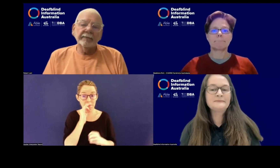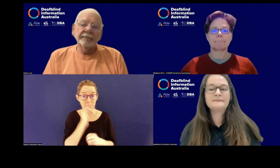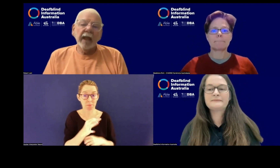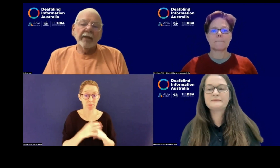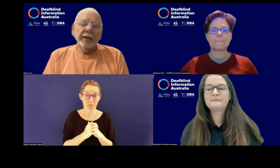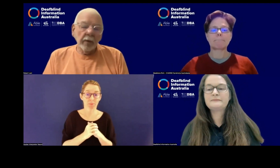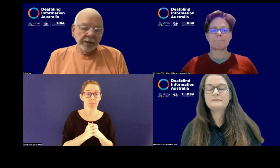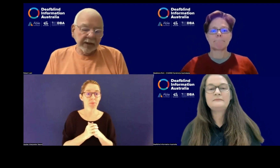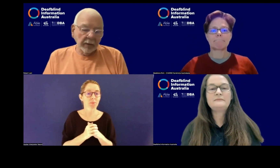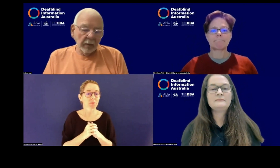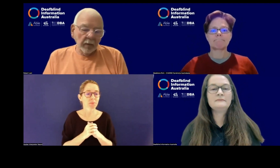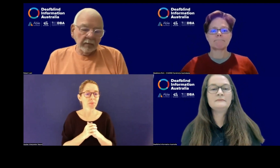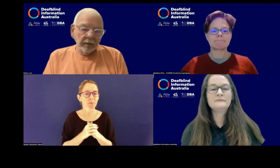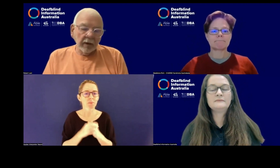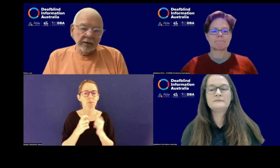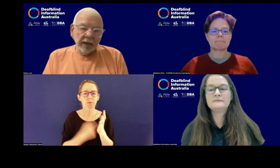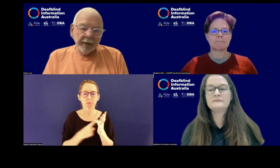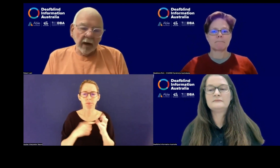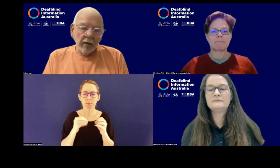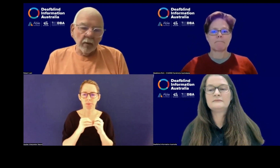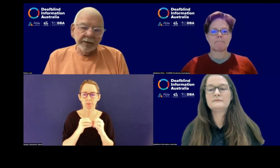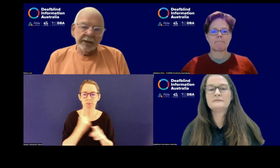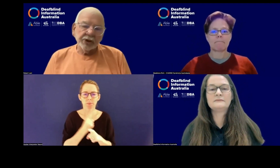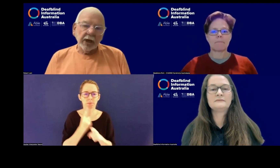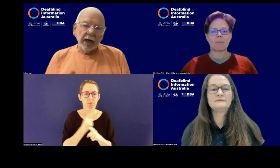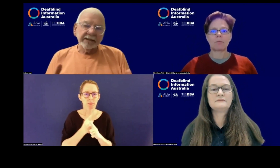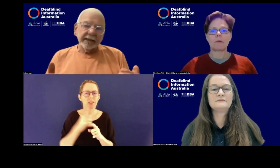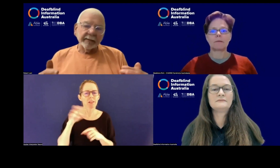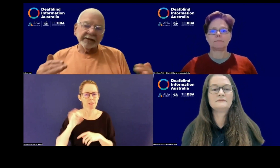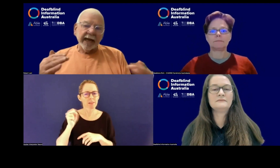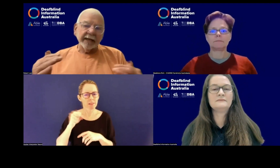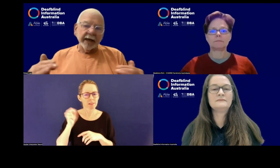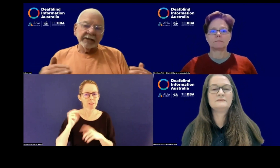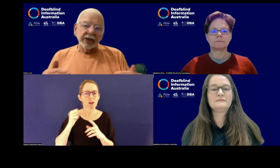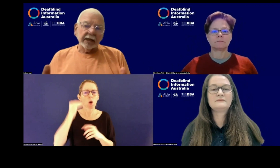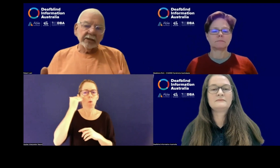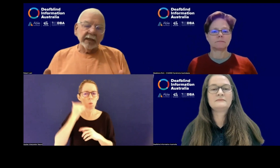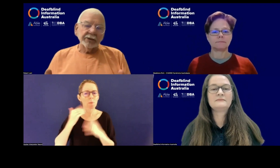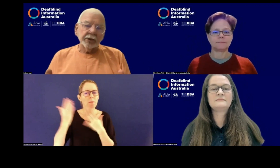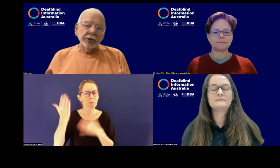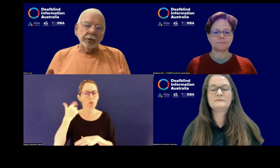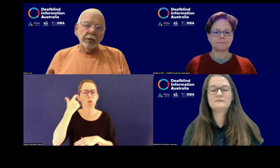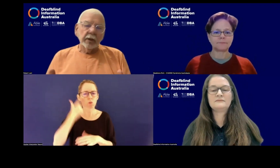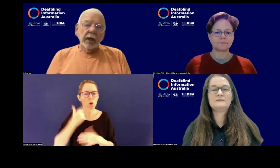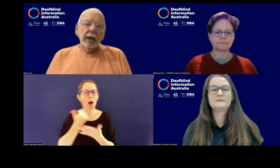There was a long time ago a woman did try to set up a standardised touch cue program,